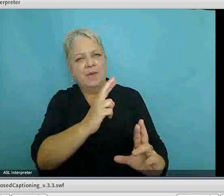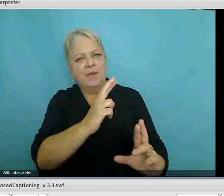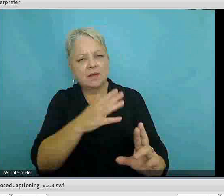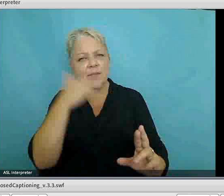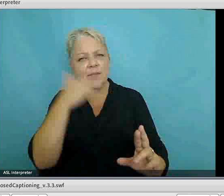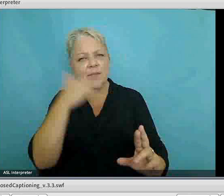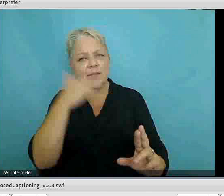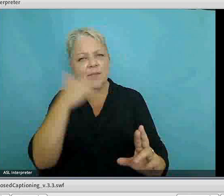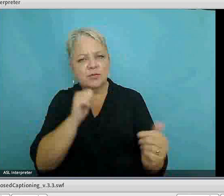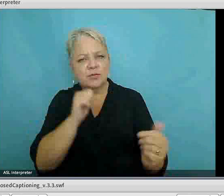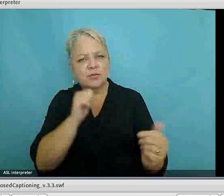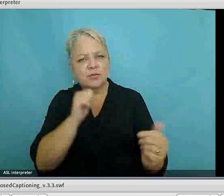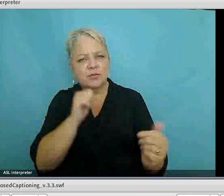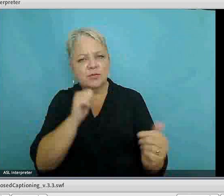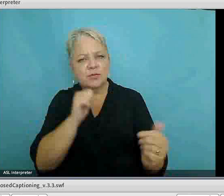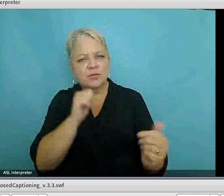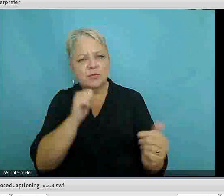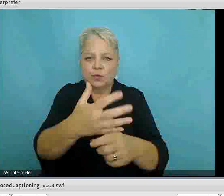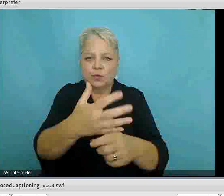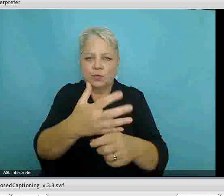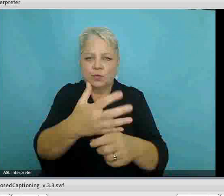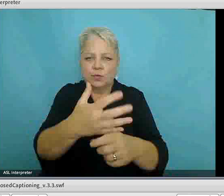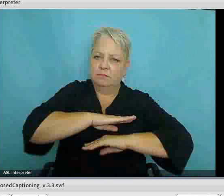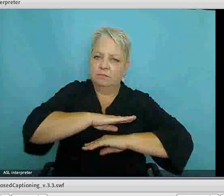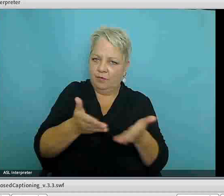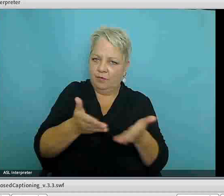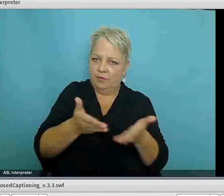trying to achieve in One Care is to communicate.